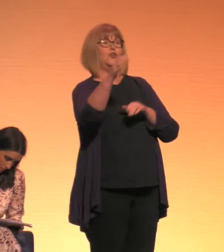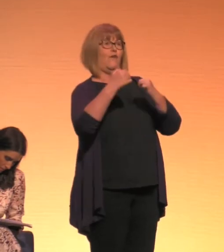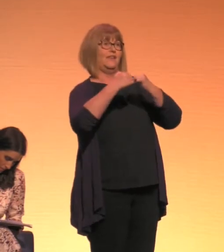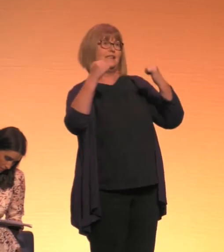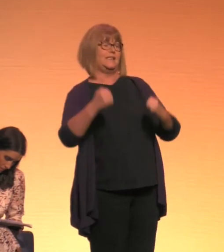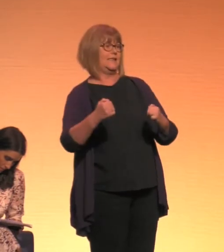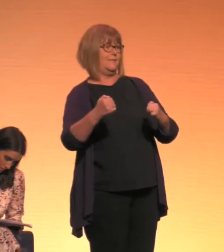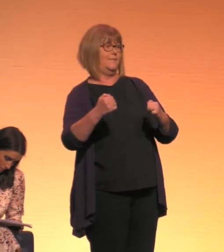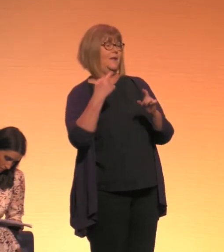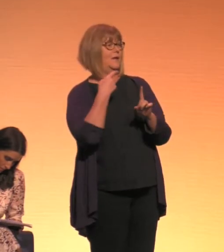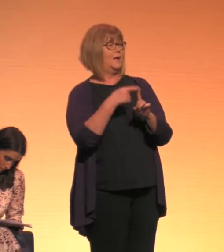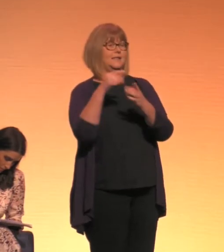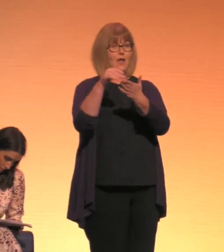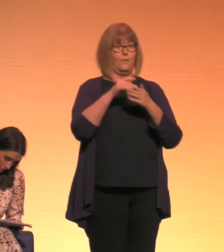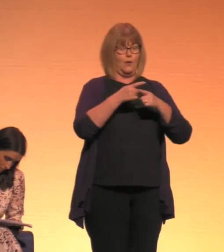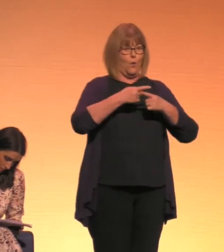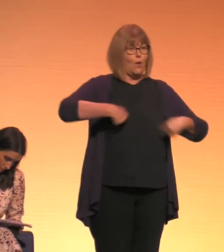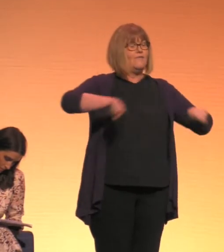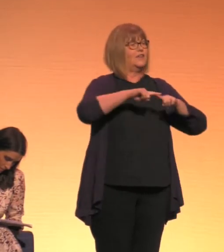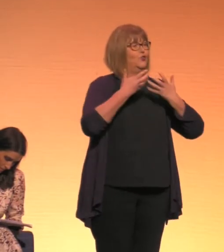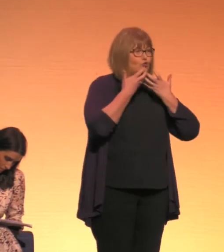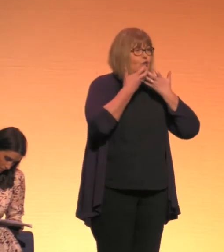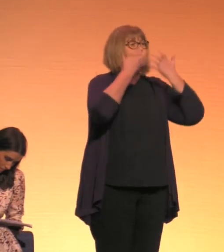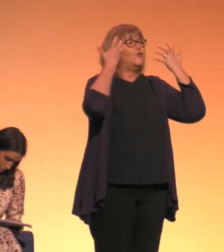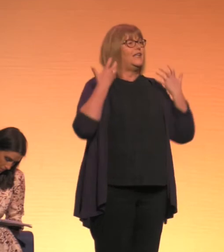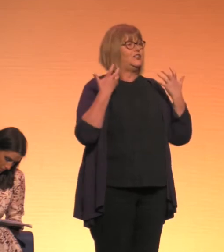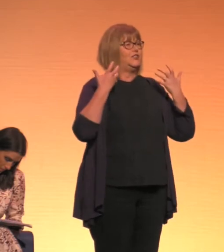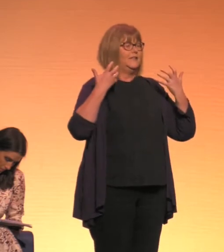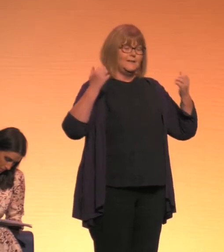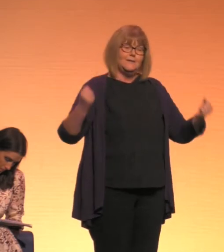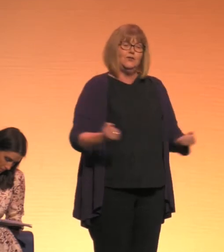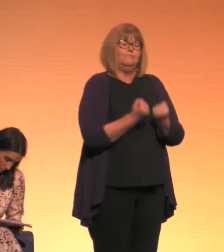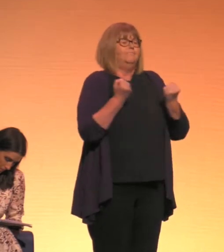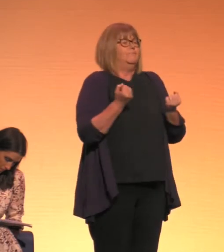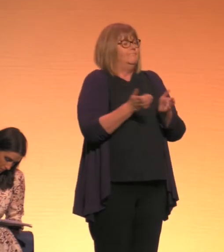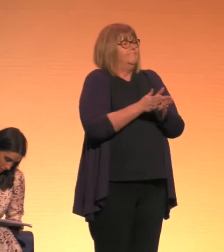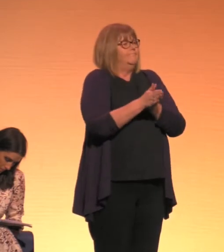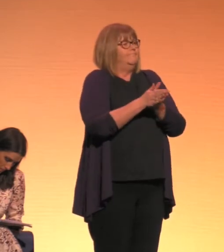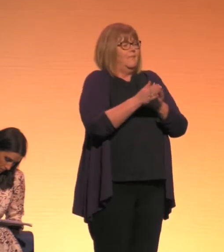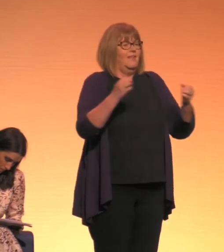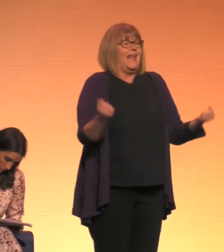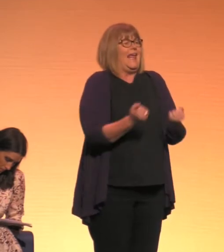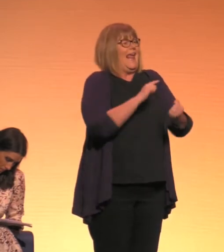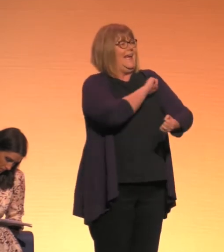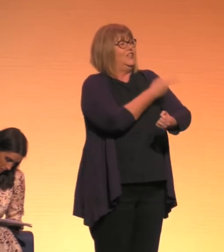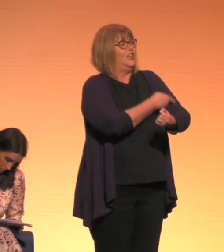as well as helping us all refresh and generate the energy needed to renew our focus and commitment to improving health